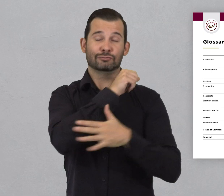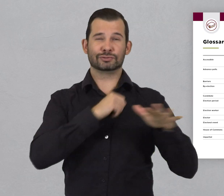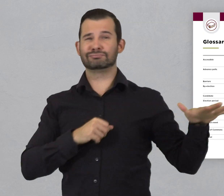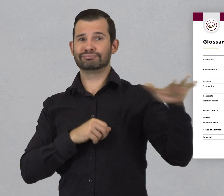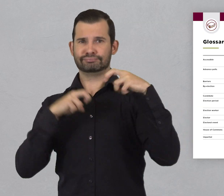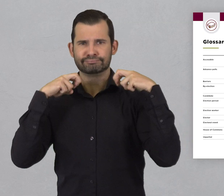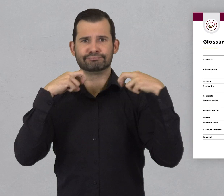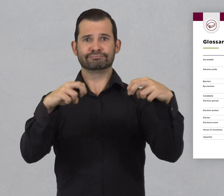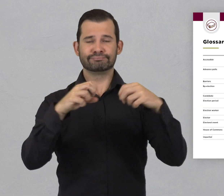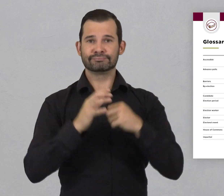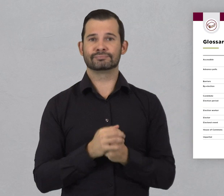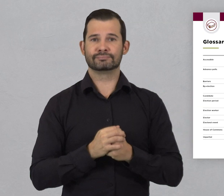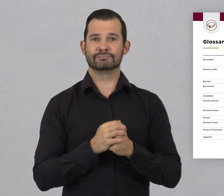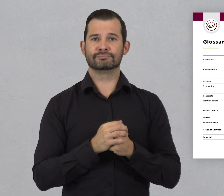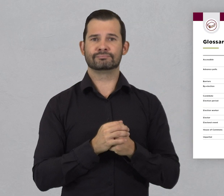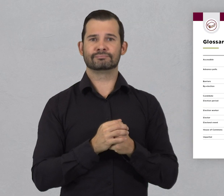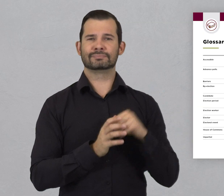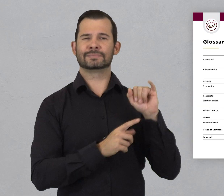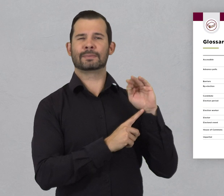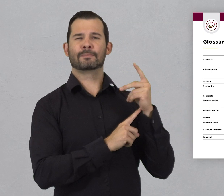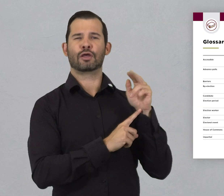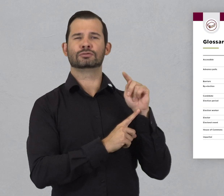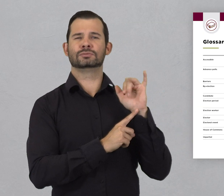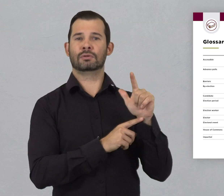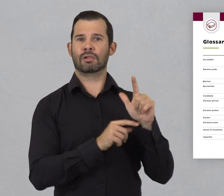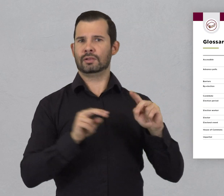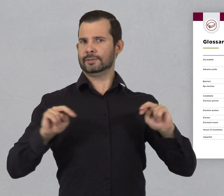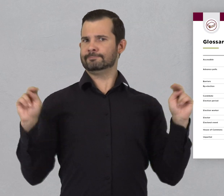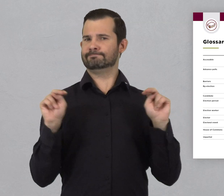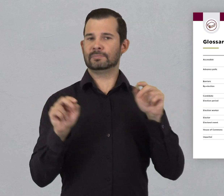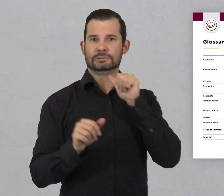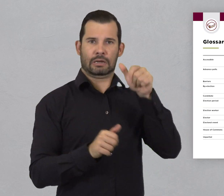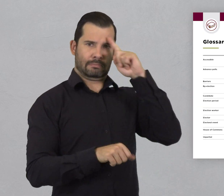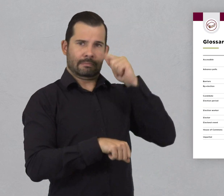in the country. Impartial: Not biased—that